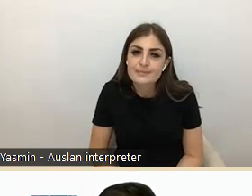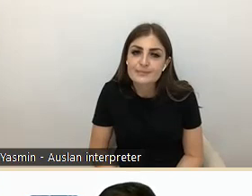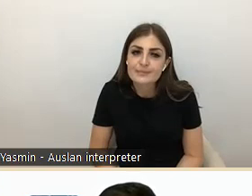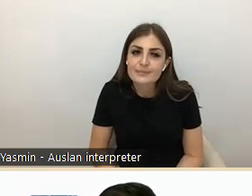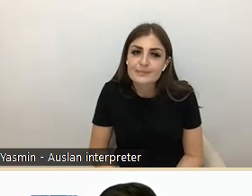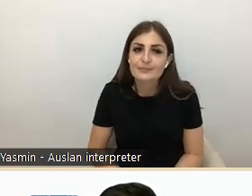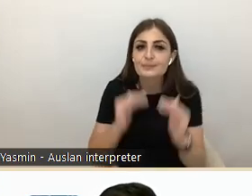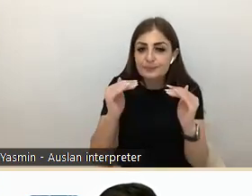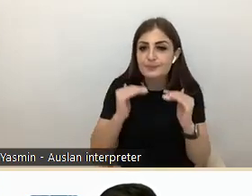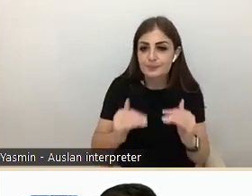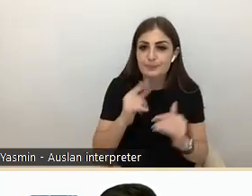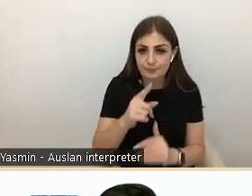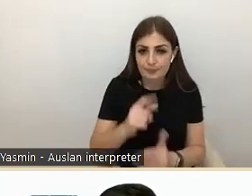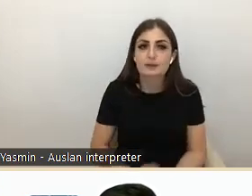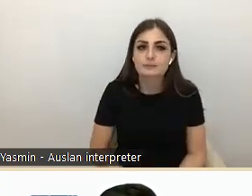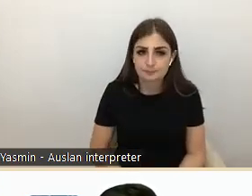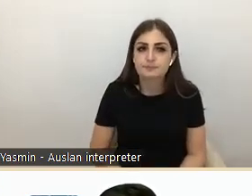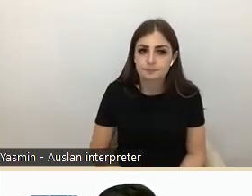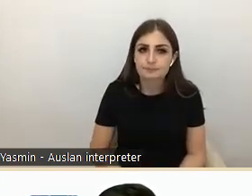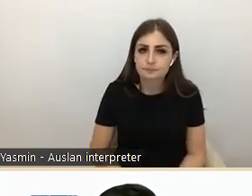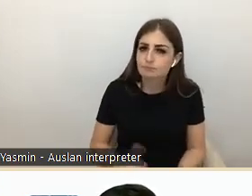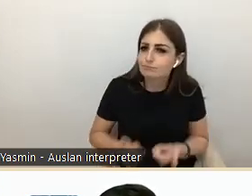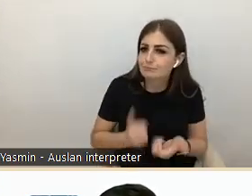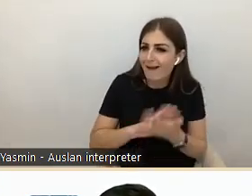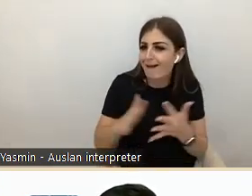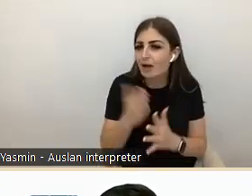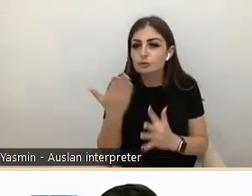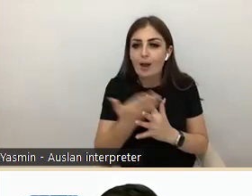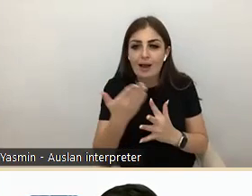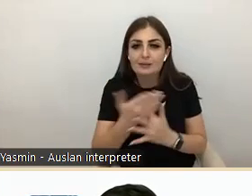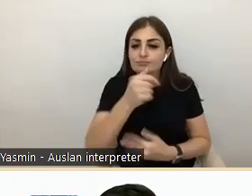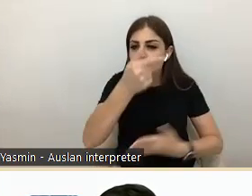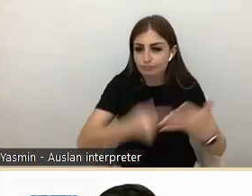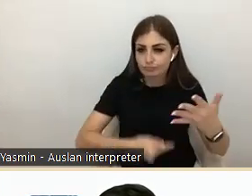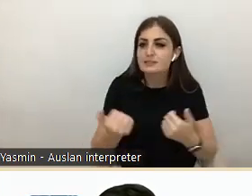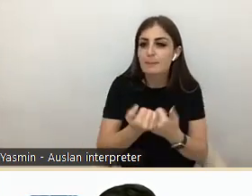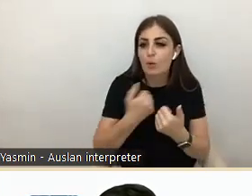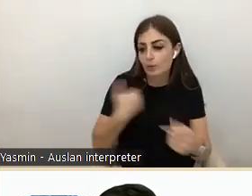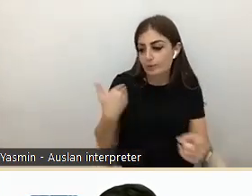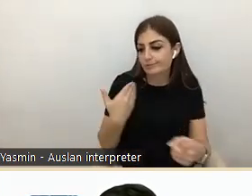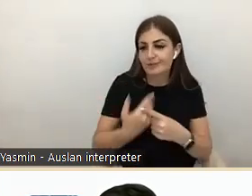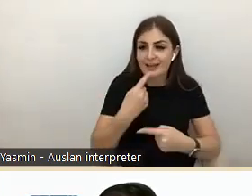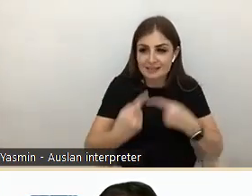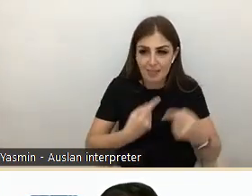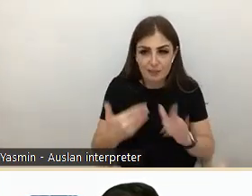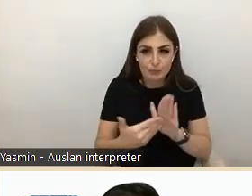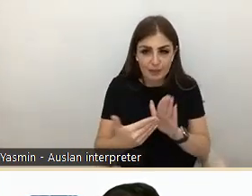On the next slide is how to access all of the support that we have told you about today.